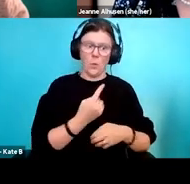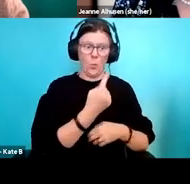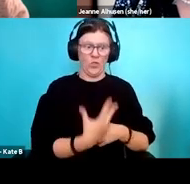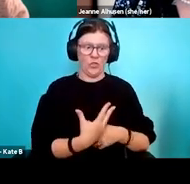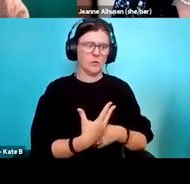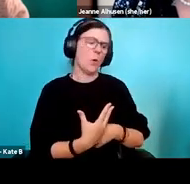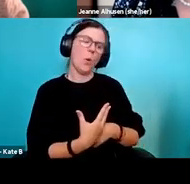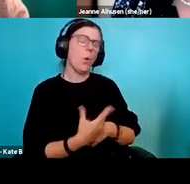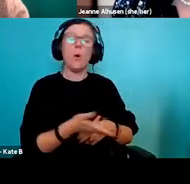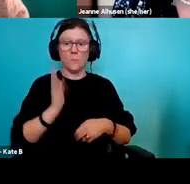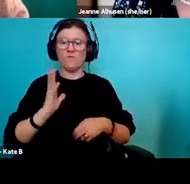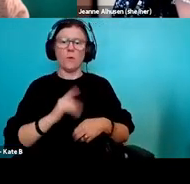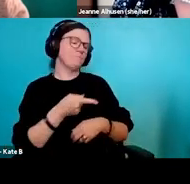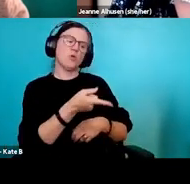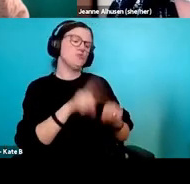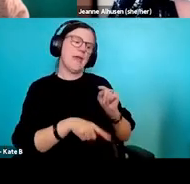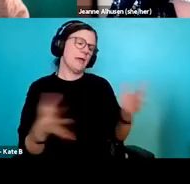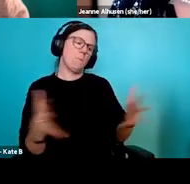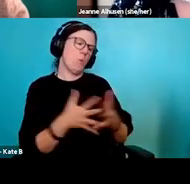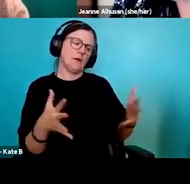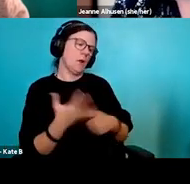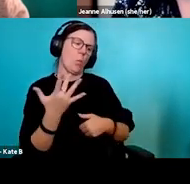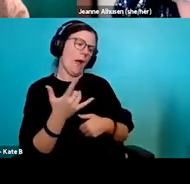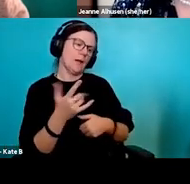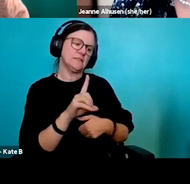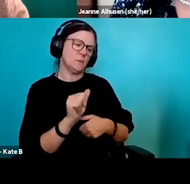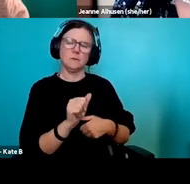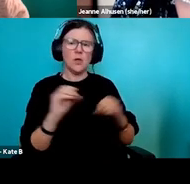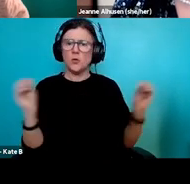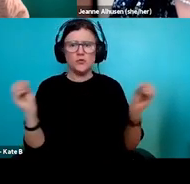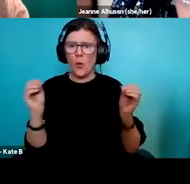get pregnant due to their disability, with no medical rationale for such claims. Thus,